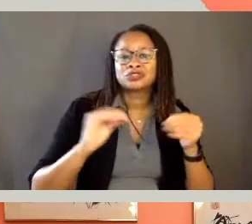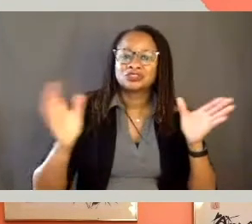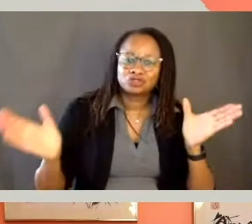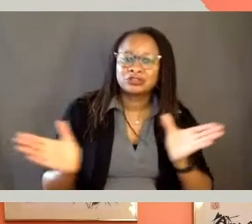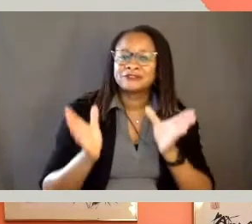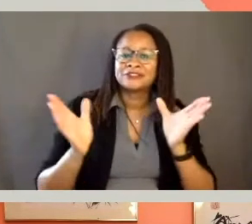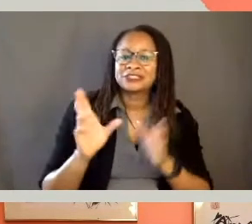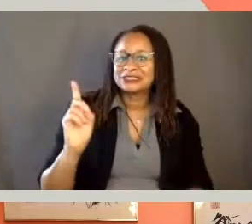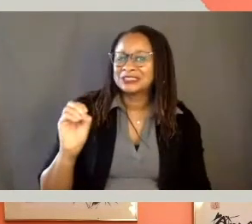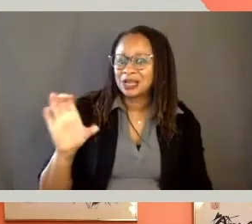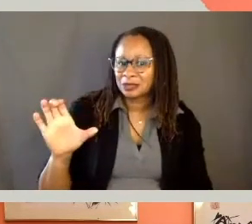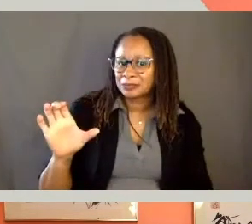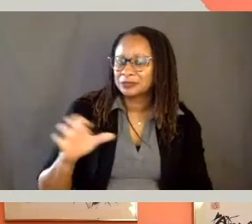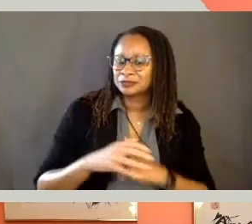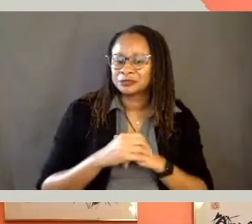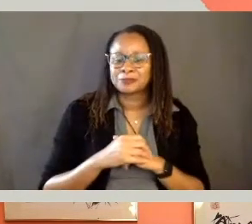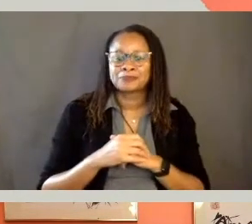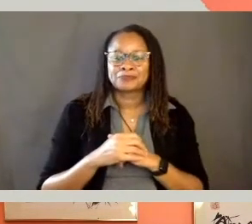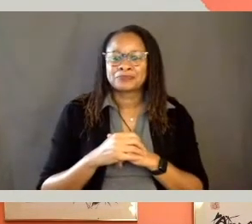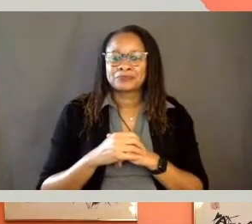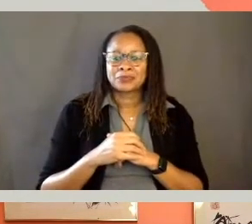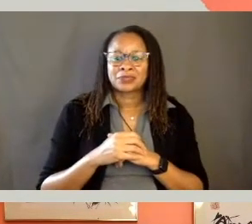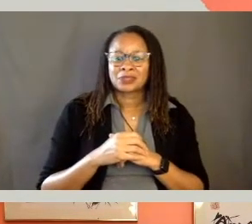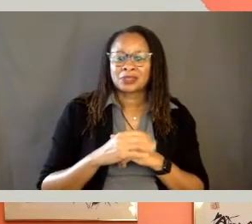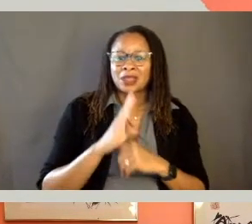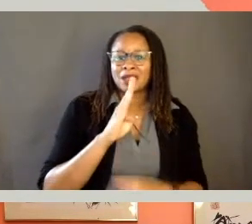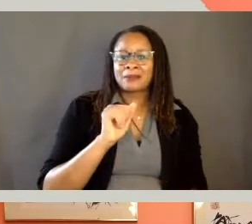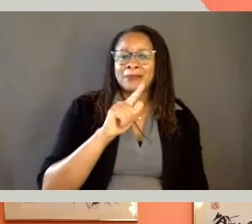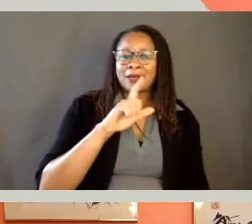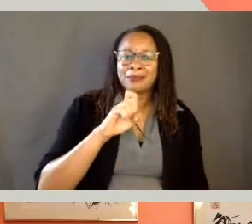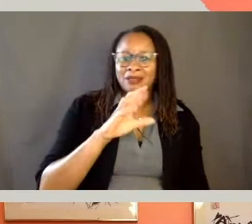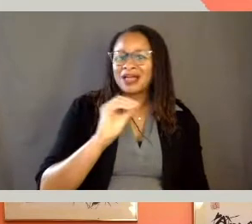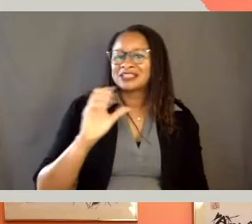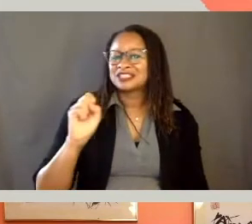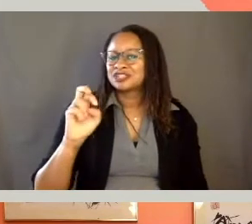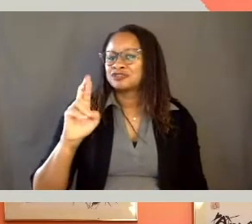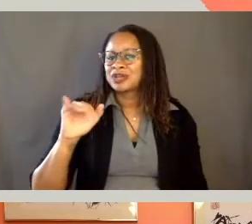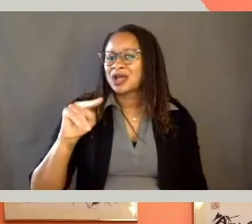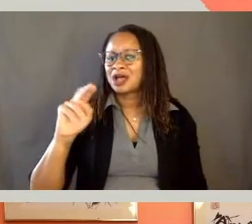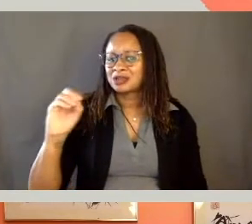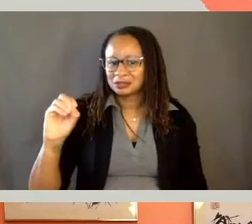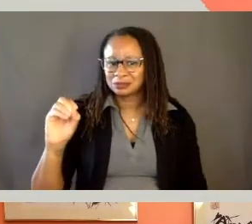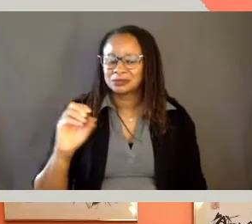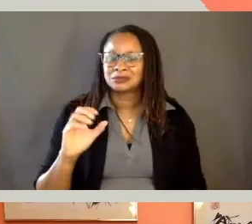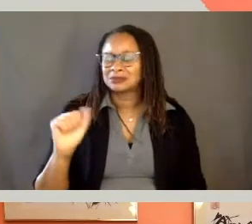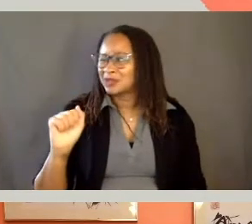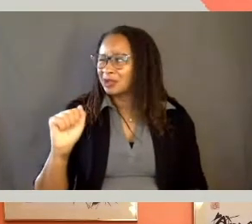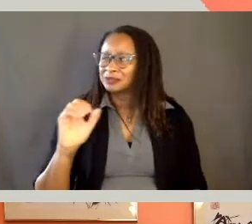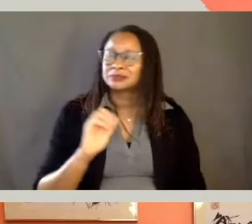At that times the films Babel and Siriano were kind of big. And so the idea was like,